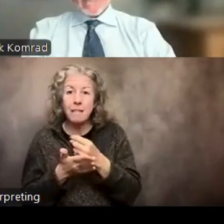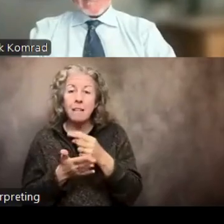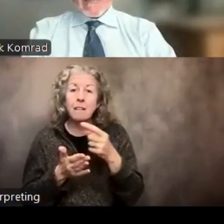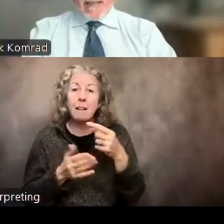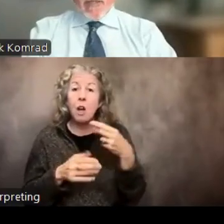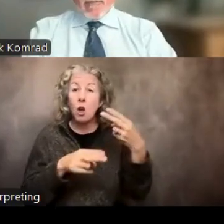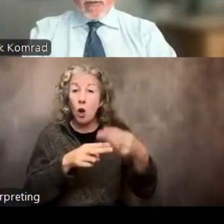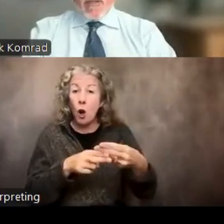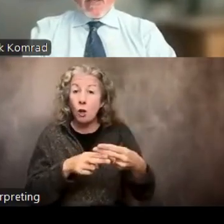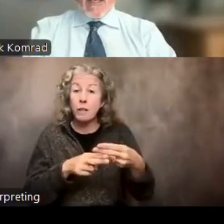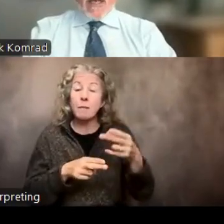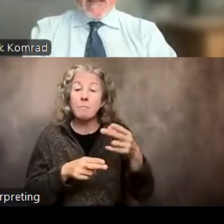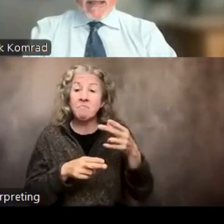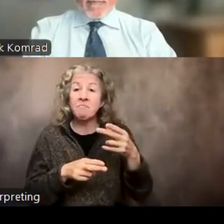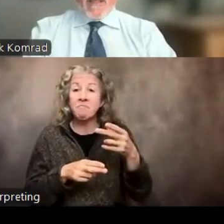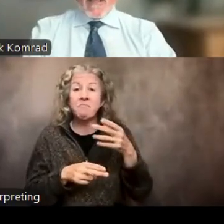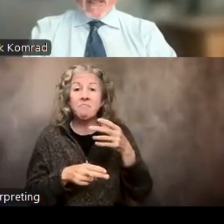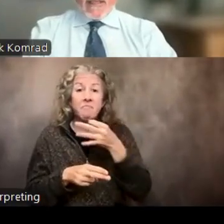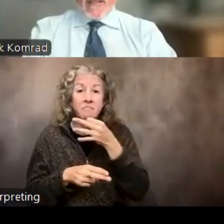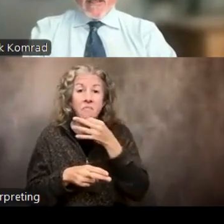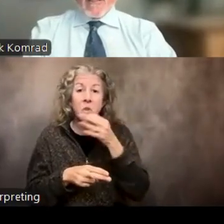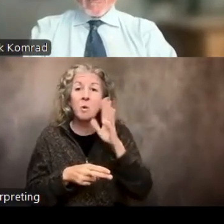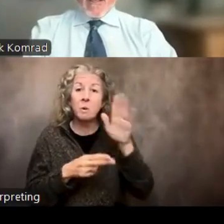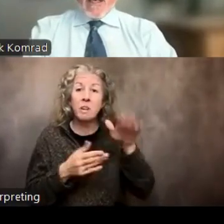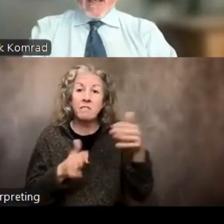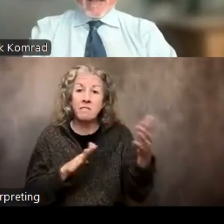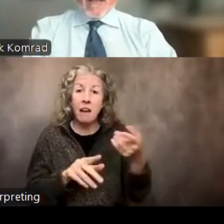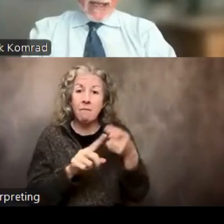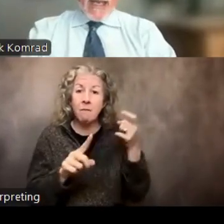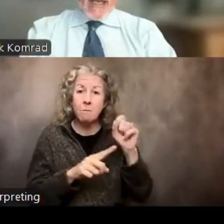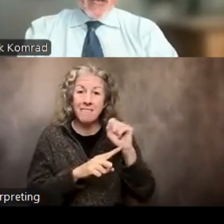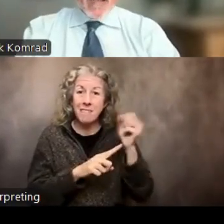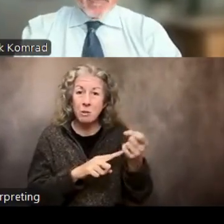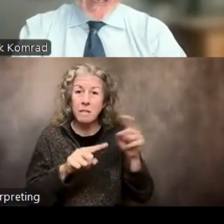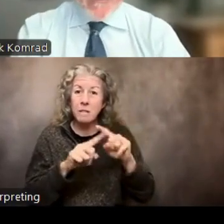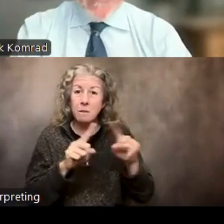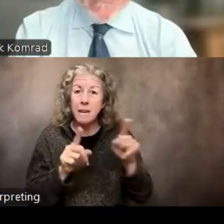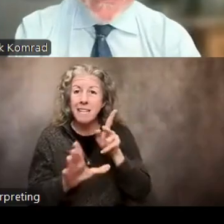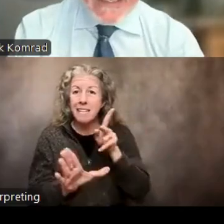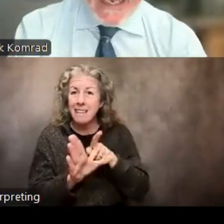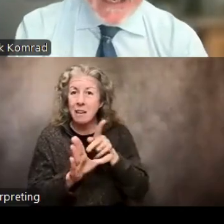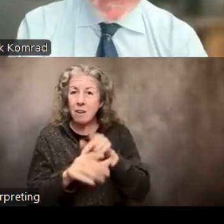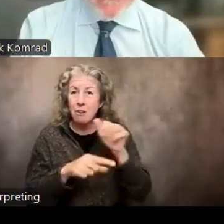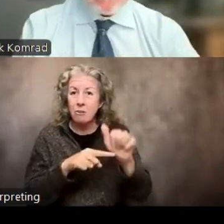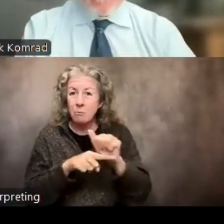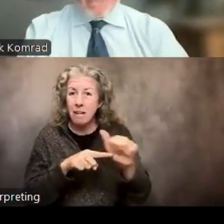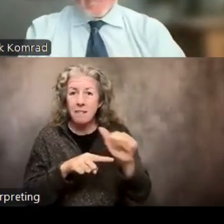acceptable concept in psychiatric practice today, but